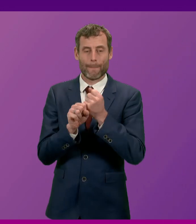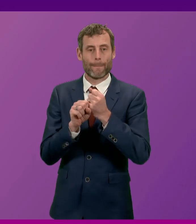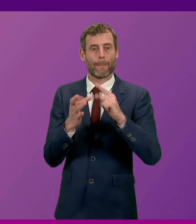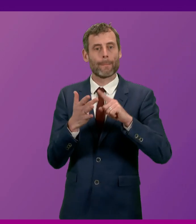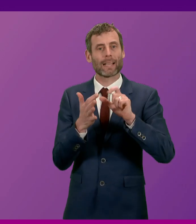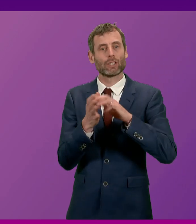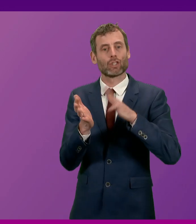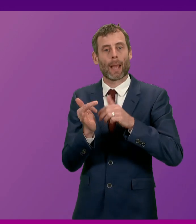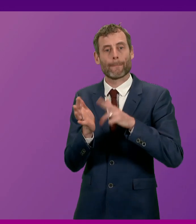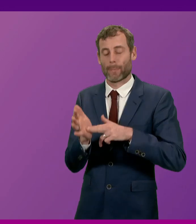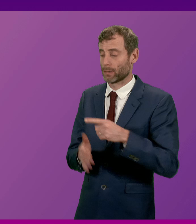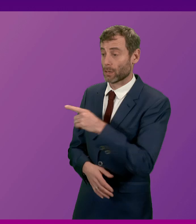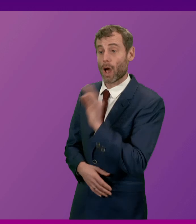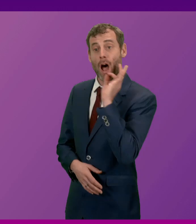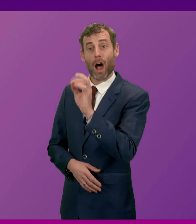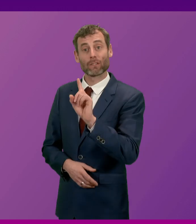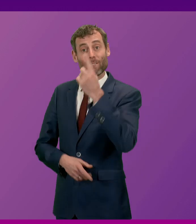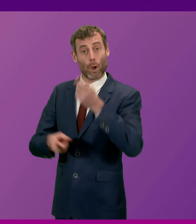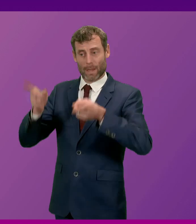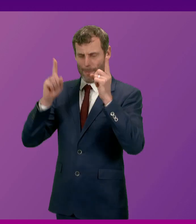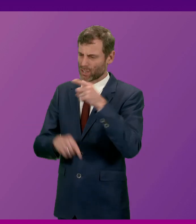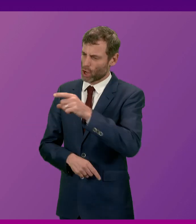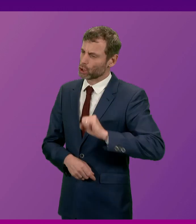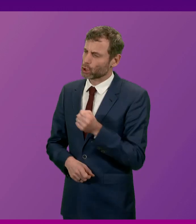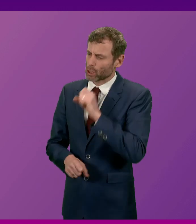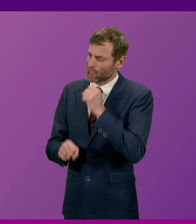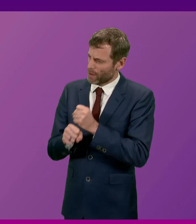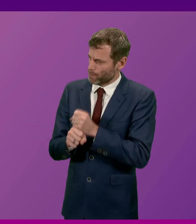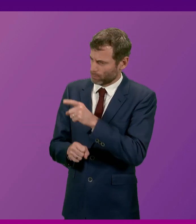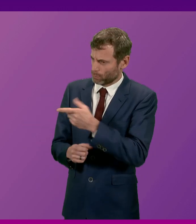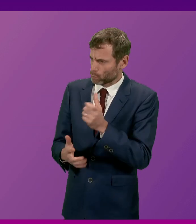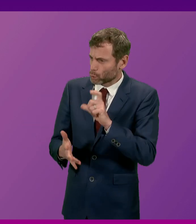To ask the First Minister what the Scottish Government’s response is to reported concerns that